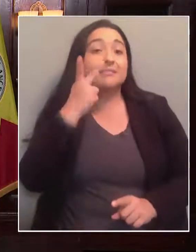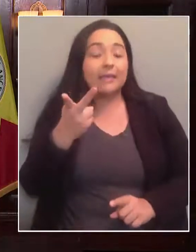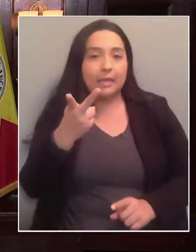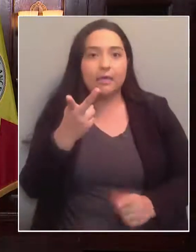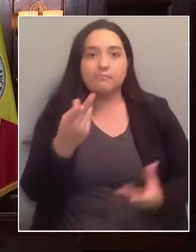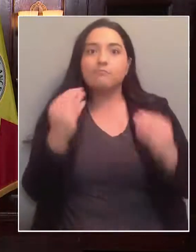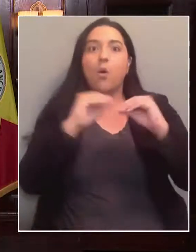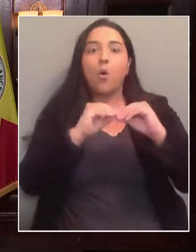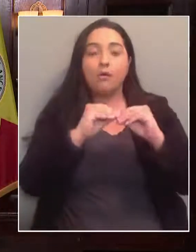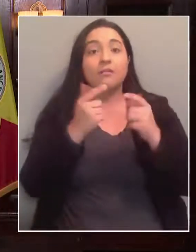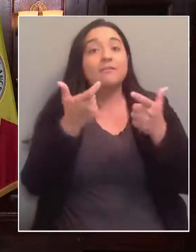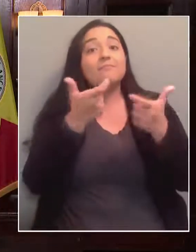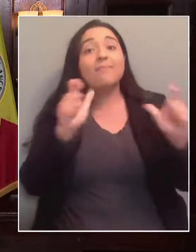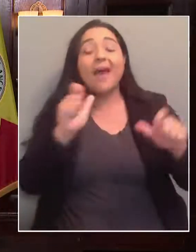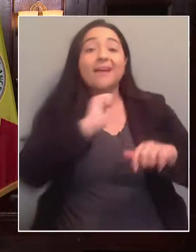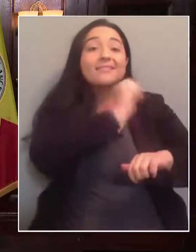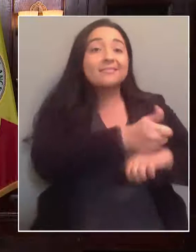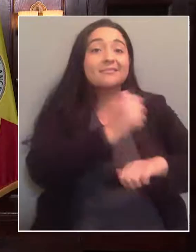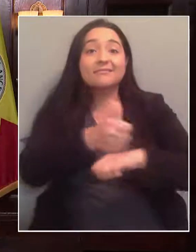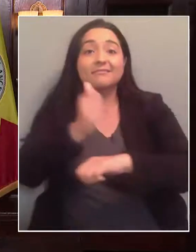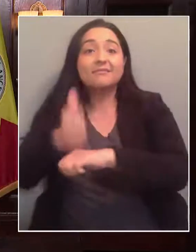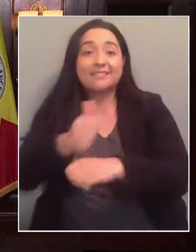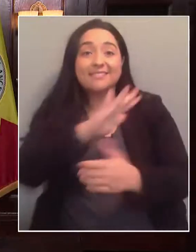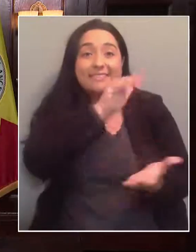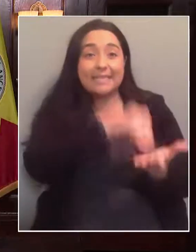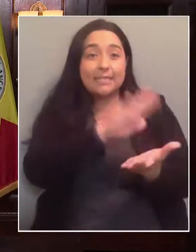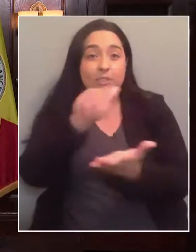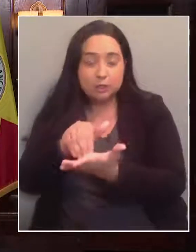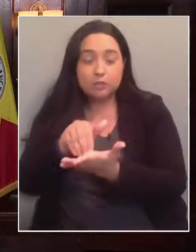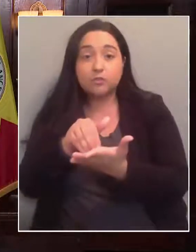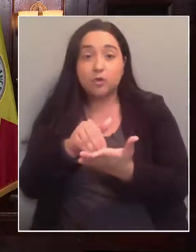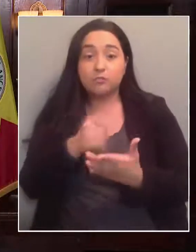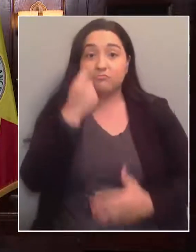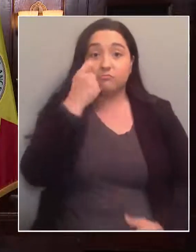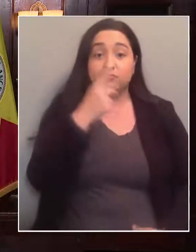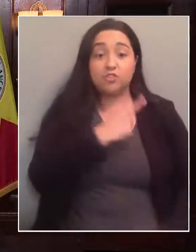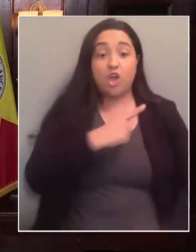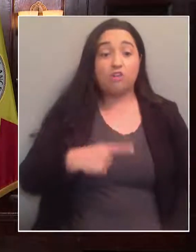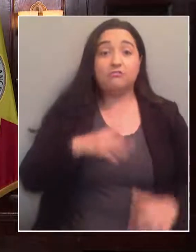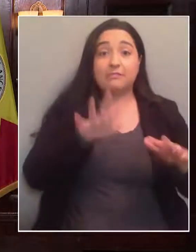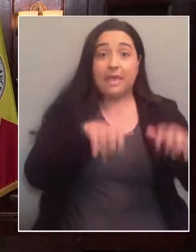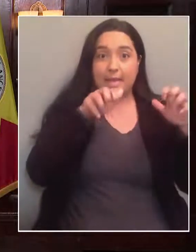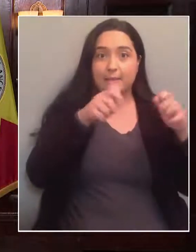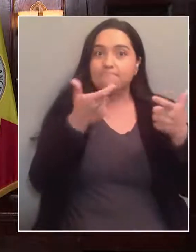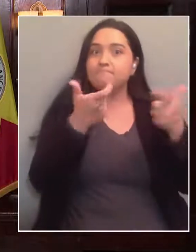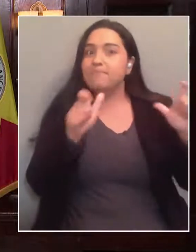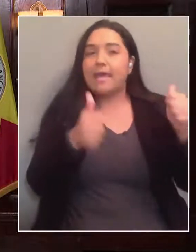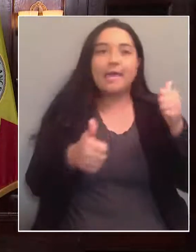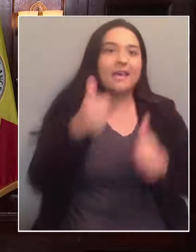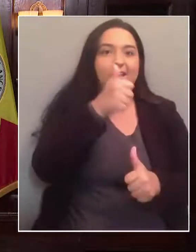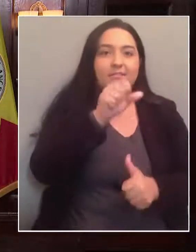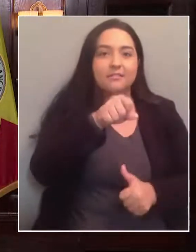BEAUTIFULLY SETTING UP AS 5 AS WELL. SO DODGER STADIUM, MAY BE THE BIGGEST BUT THERE IS ONE THAT